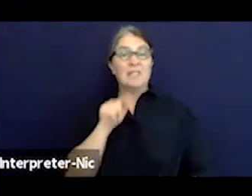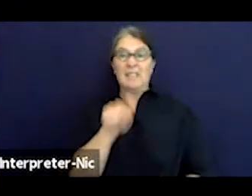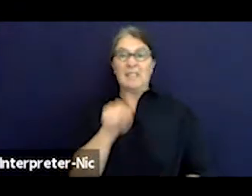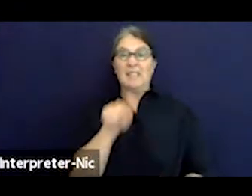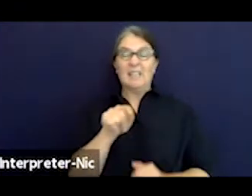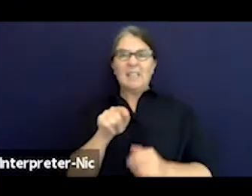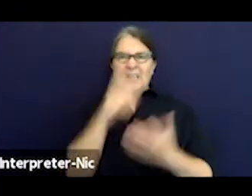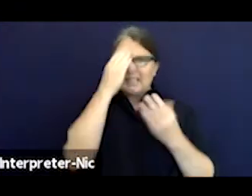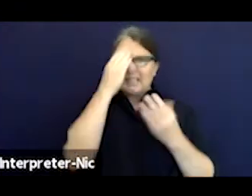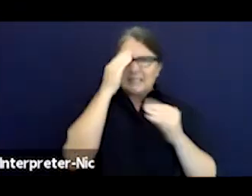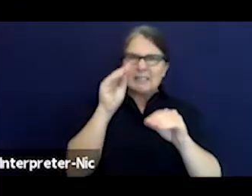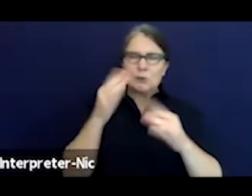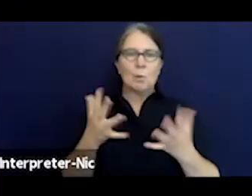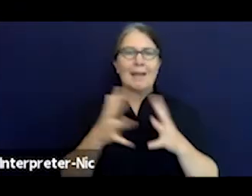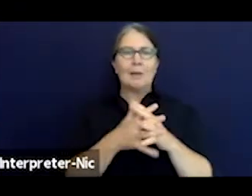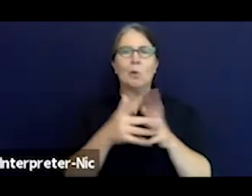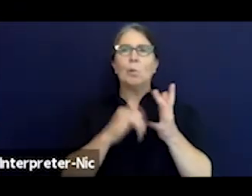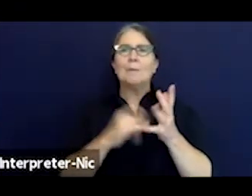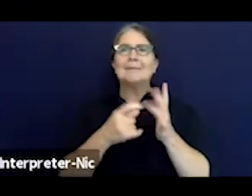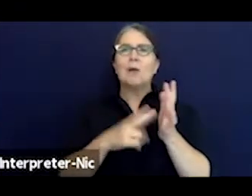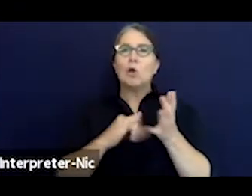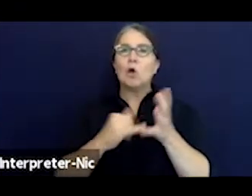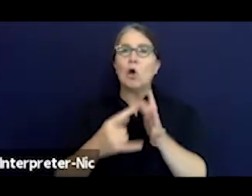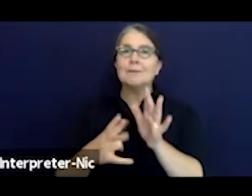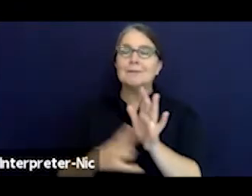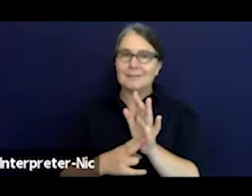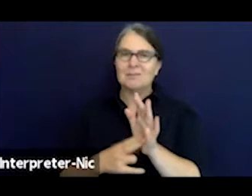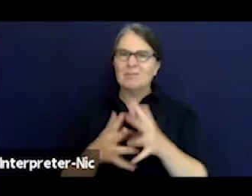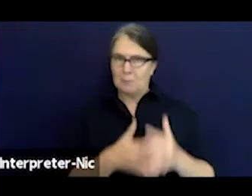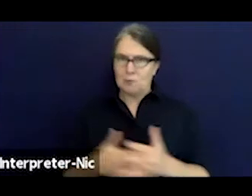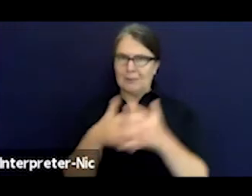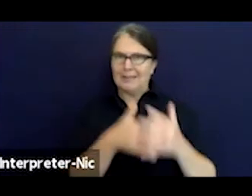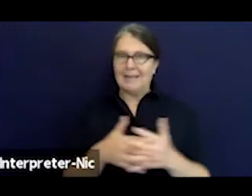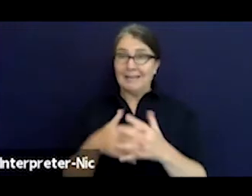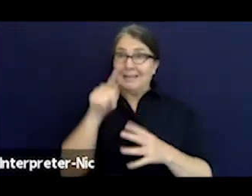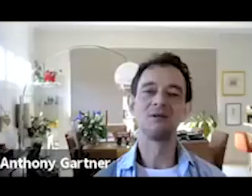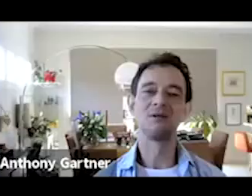Wisconsin-Madison as well as an internationally renowned author and speaker on issues of